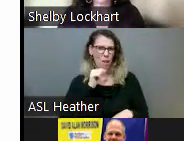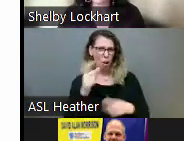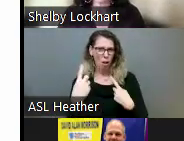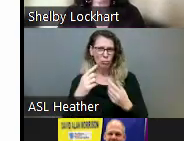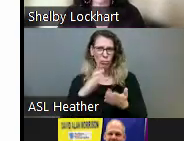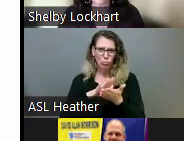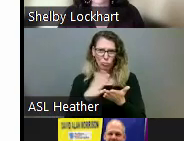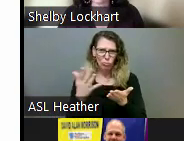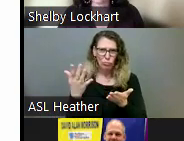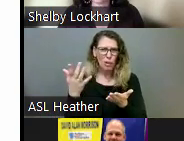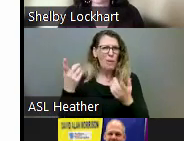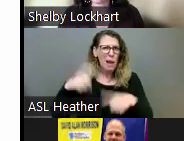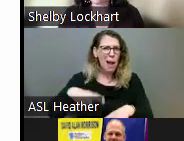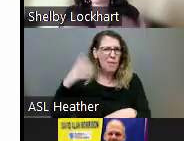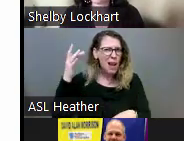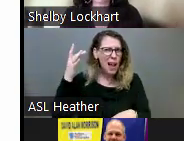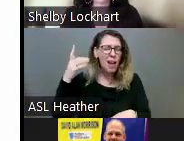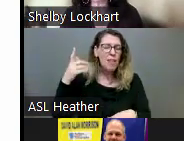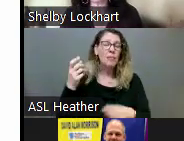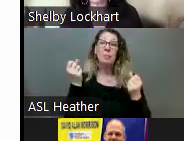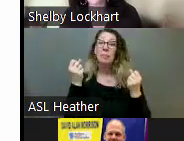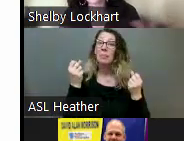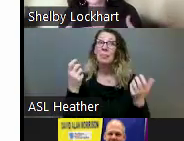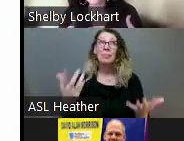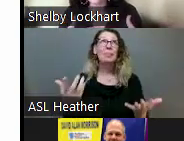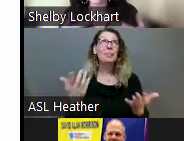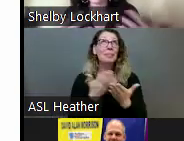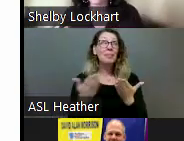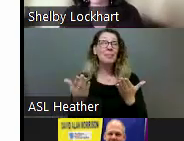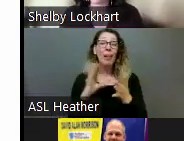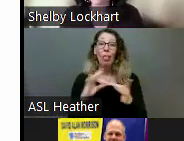what gets in the way?" and I heard amazing things. I mean I heard some hard